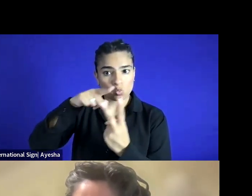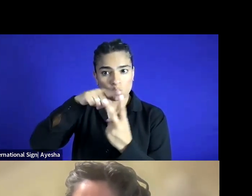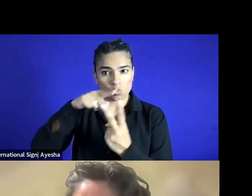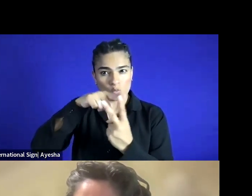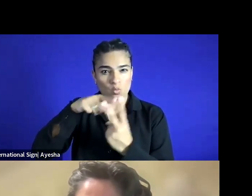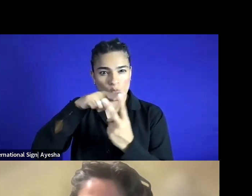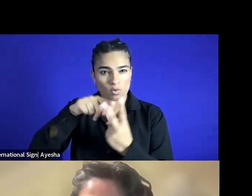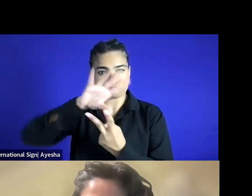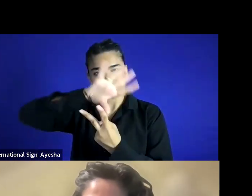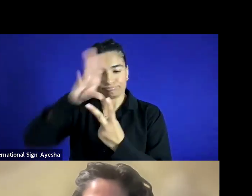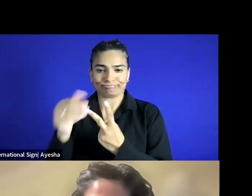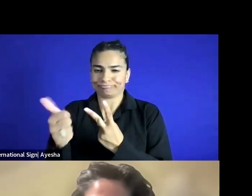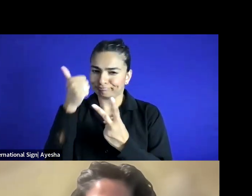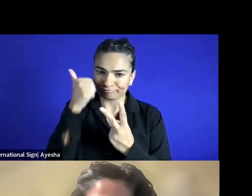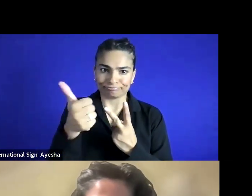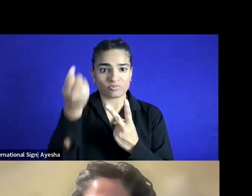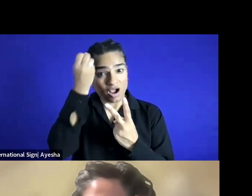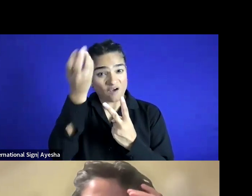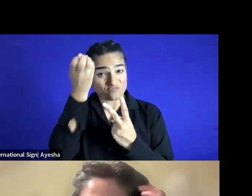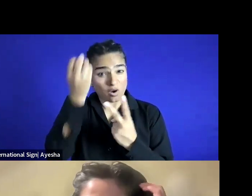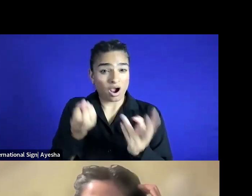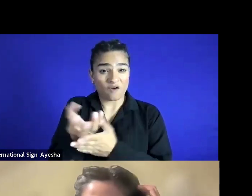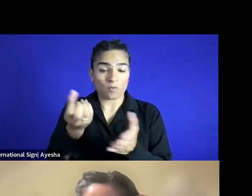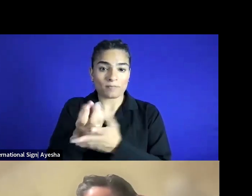and also very valuable information that will help us with the forum experience.